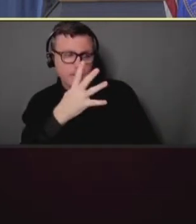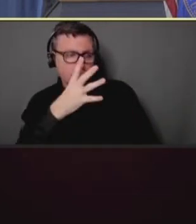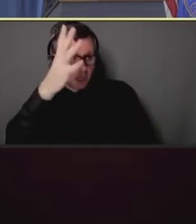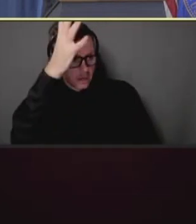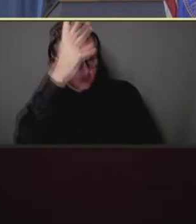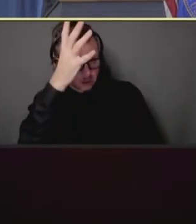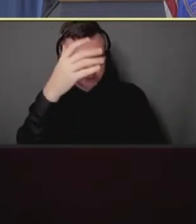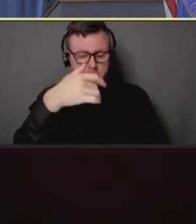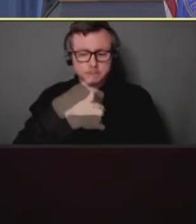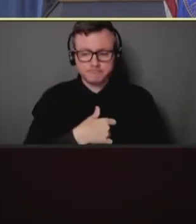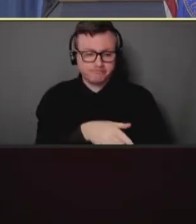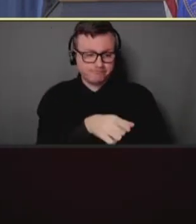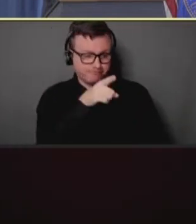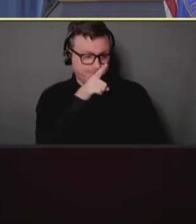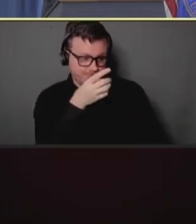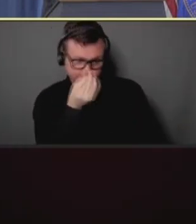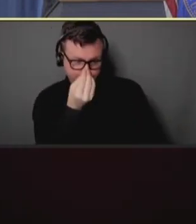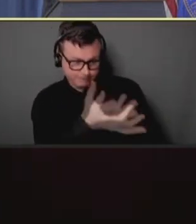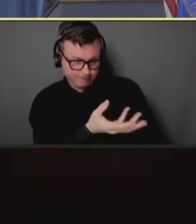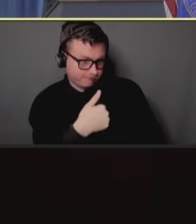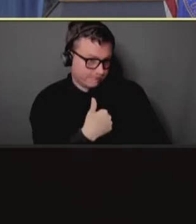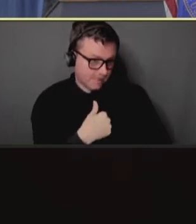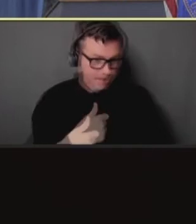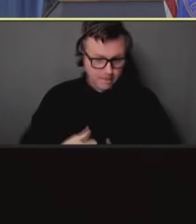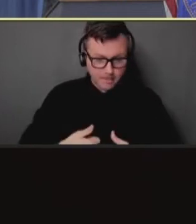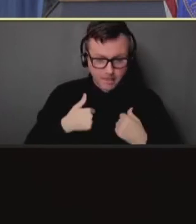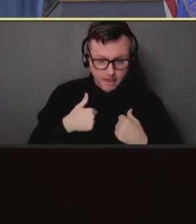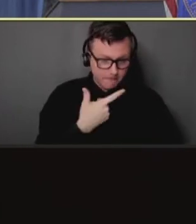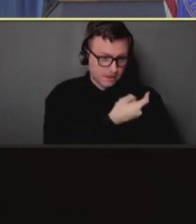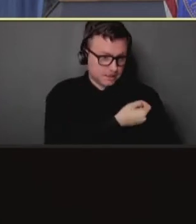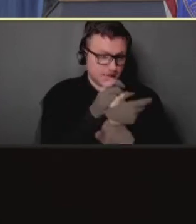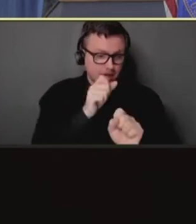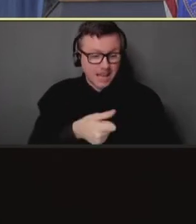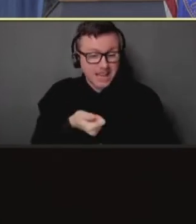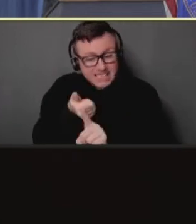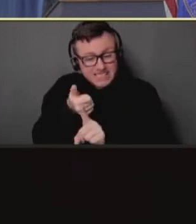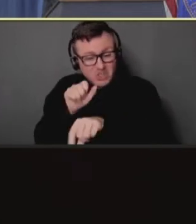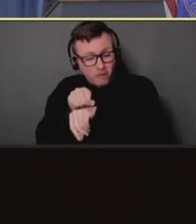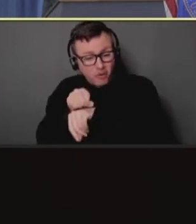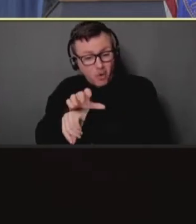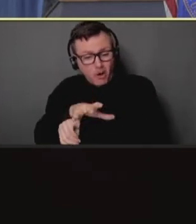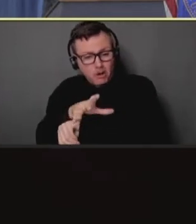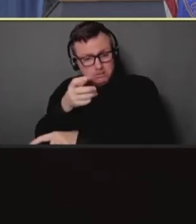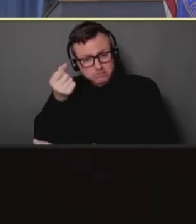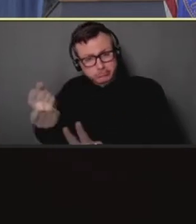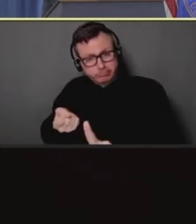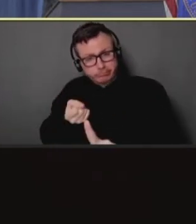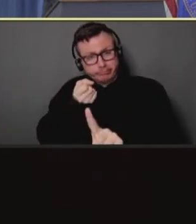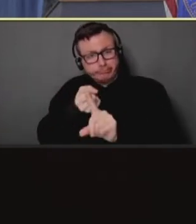told that the live vaccine could cause polio. For most people that didn't matter at all.